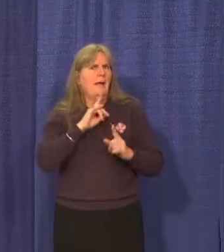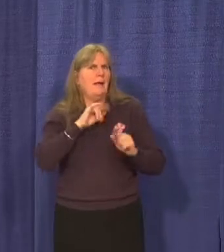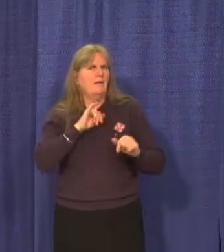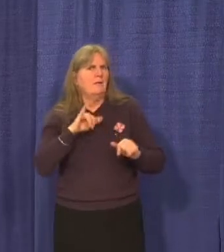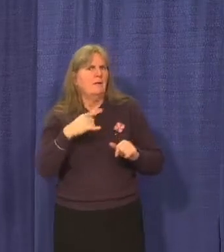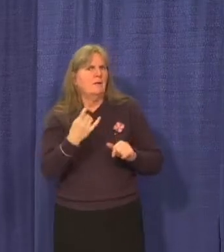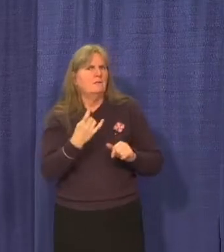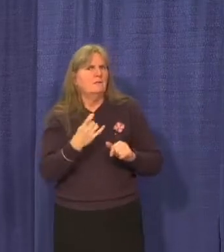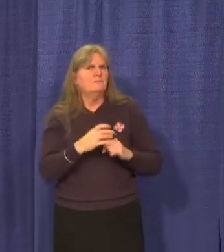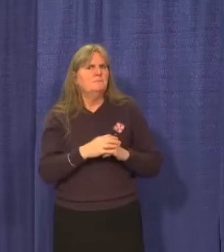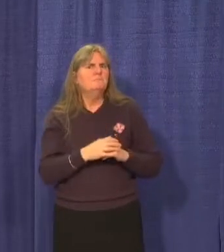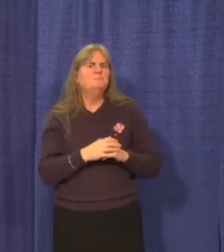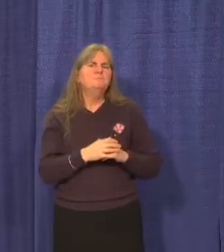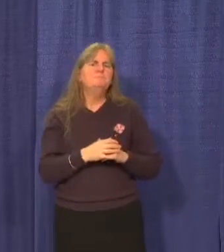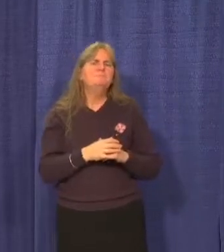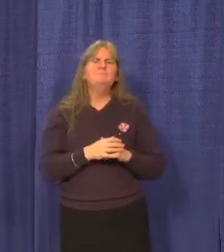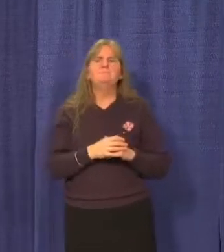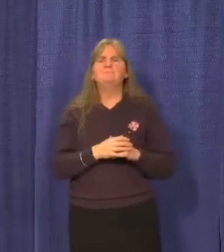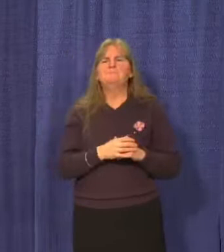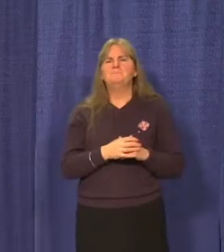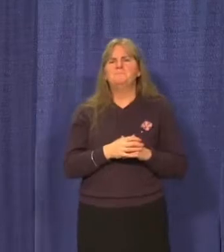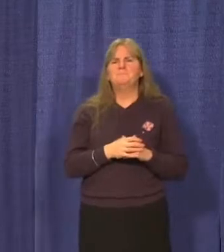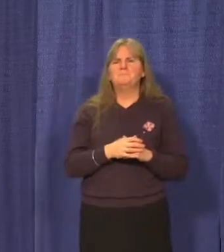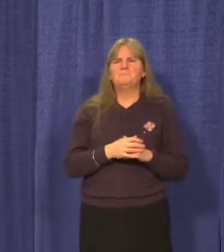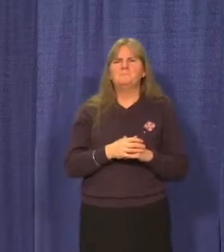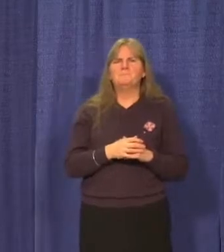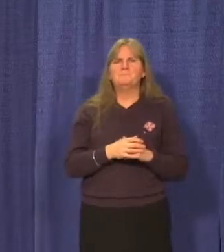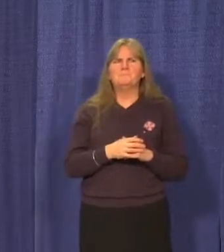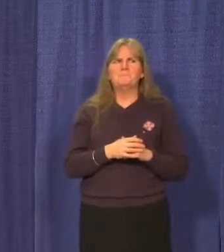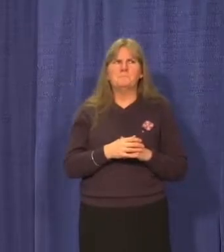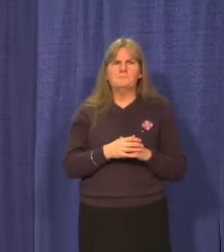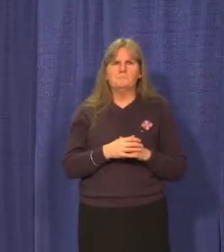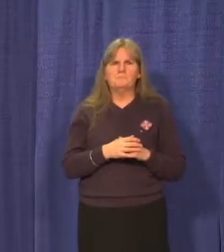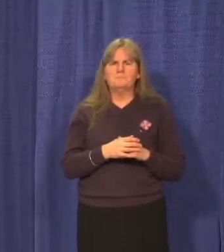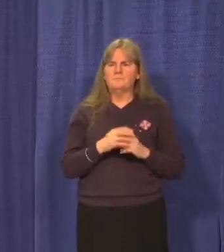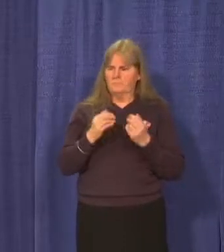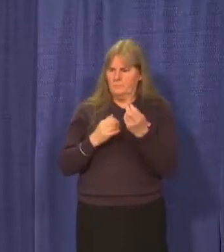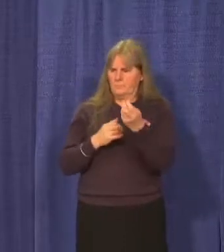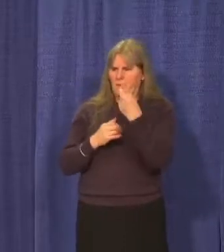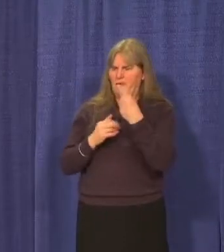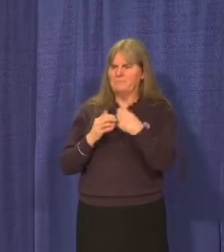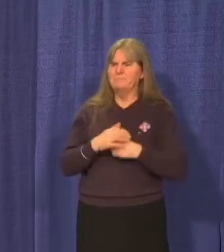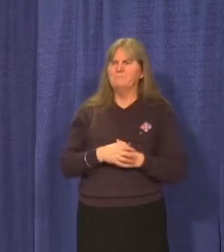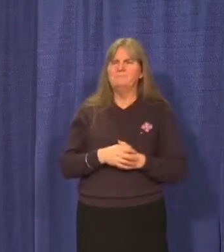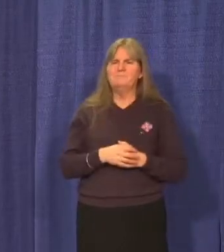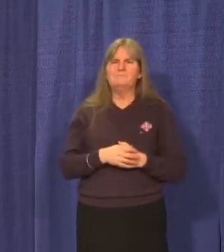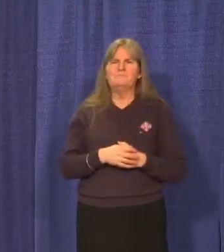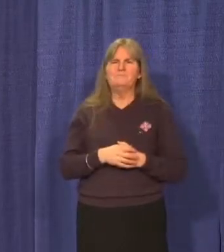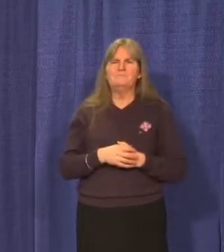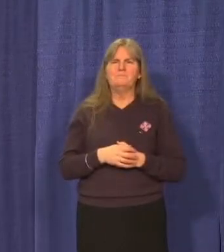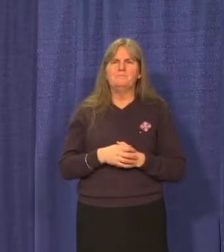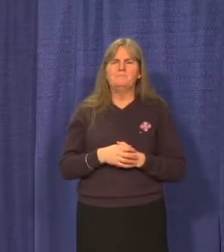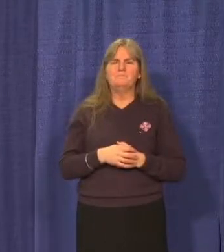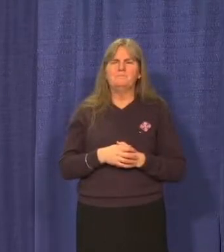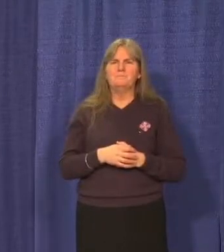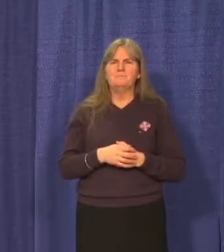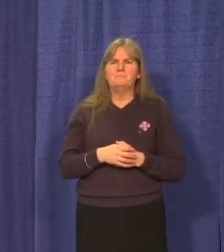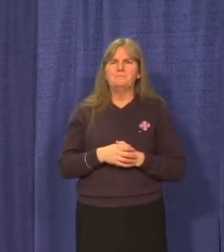can't answer the question. Reporter: Okay.